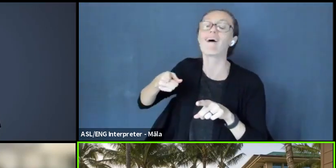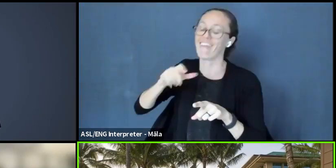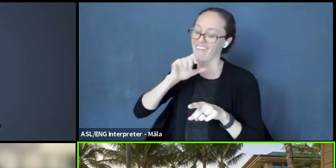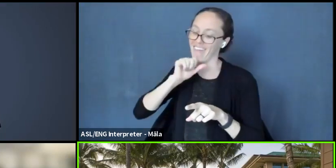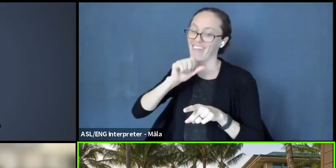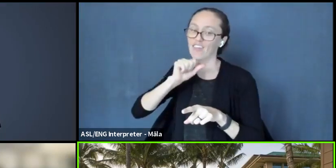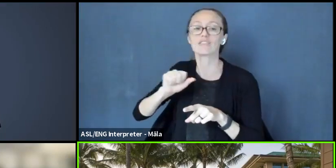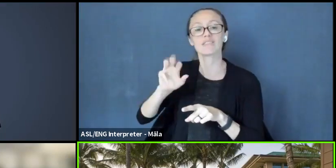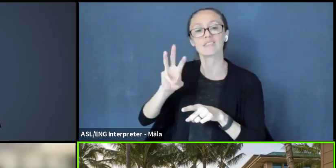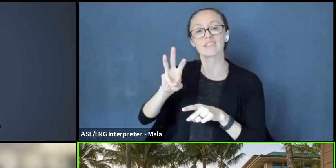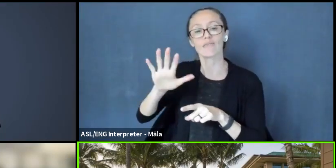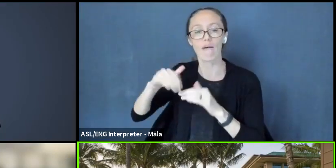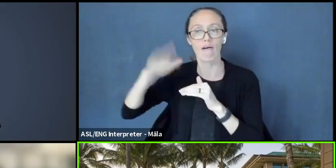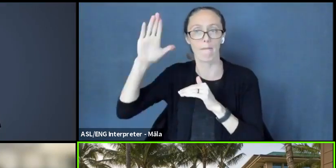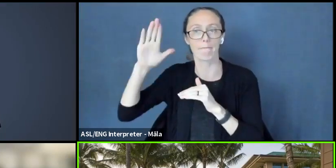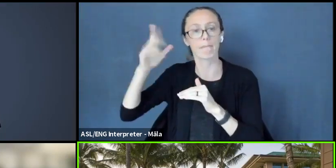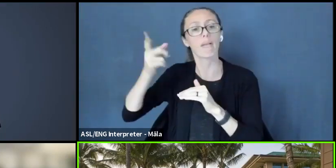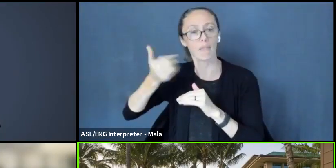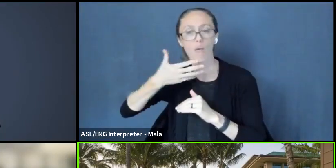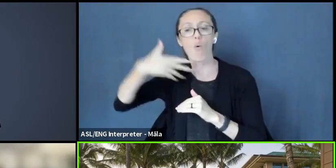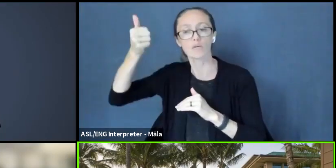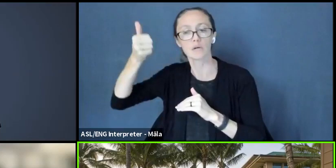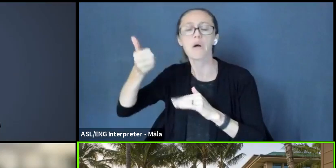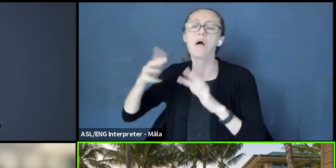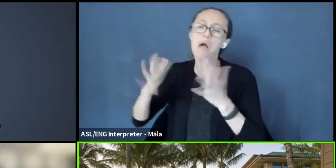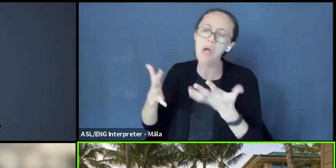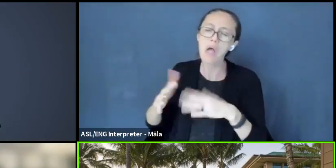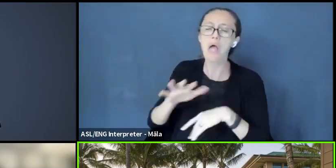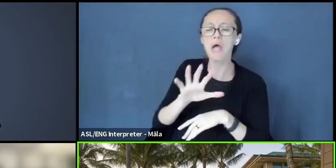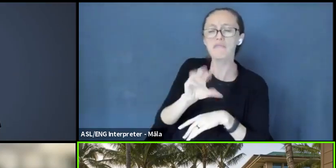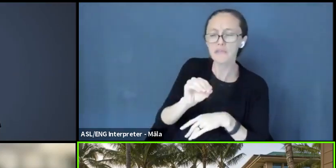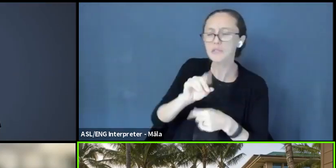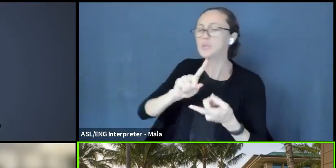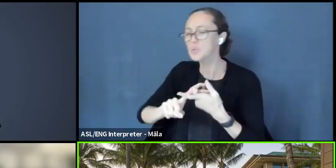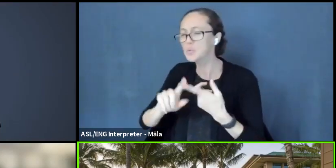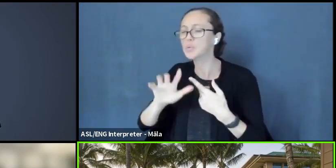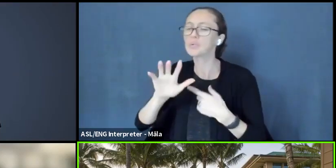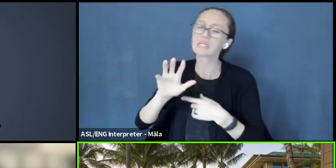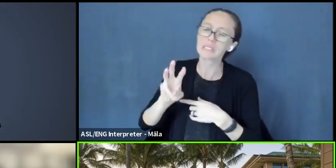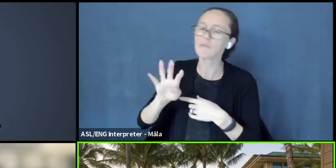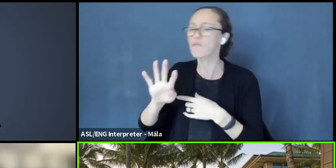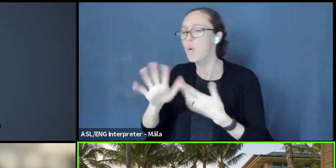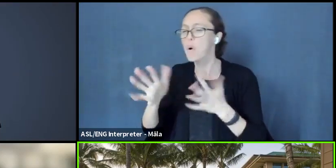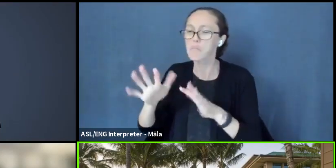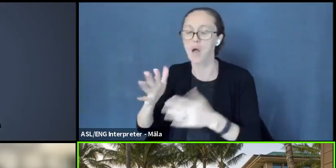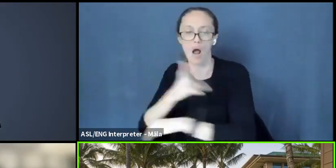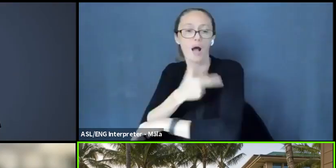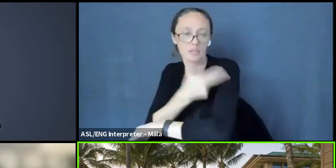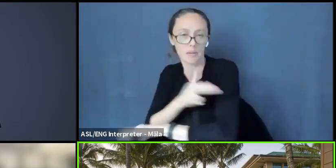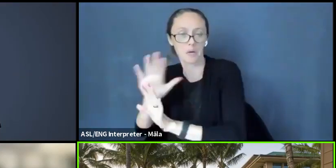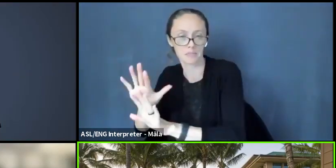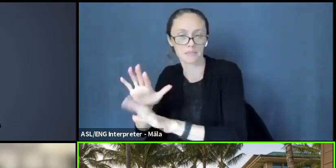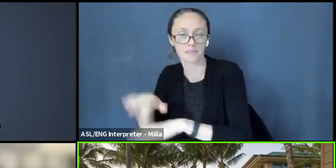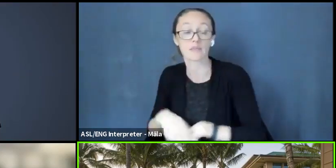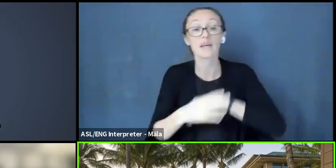And you know, fair amount of 50 to 64-year-olds in the hospital. Now, September 2020, we did not have the vaccine.